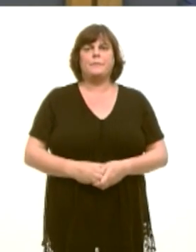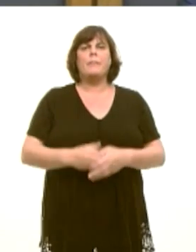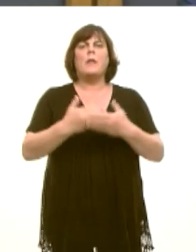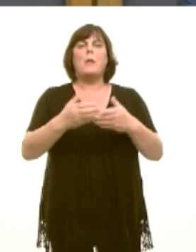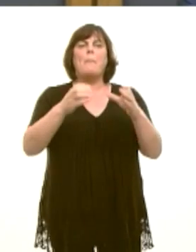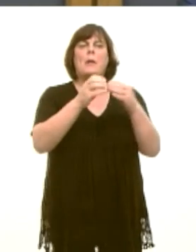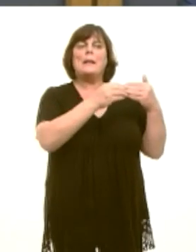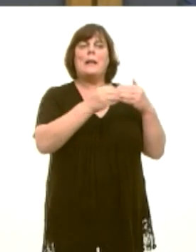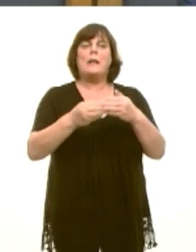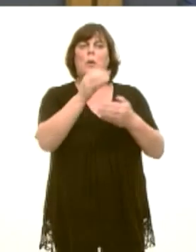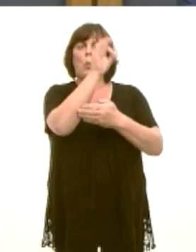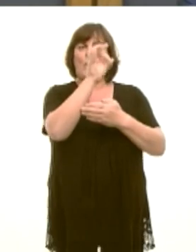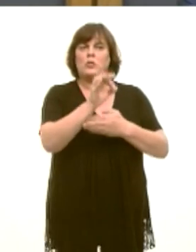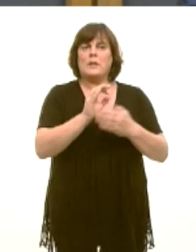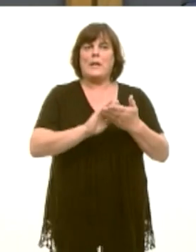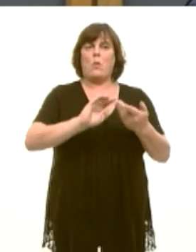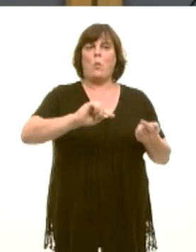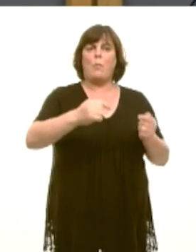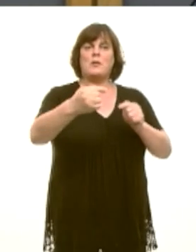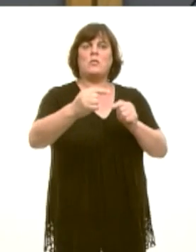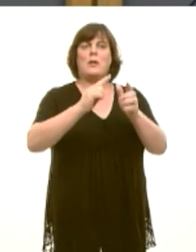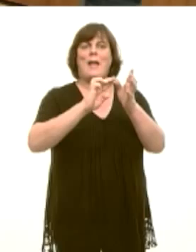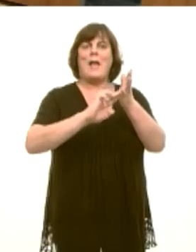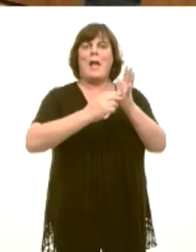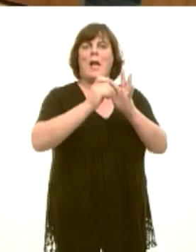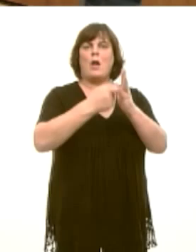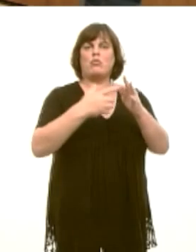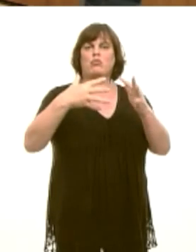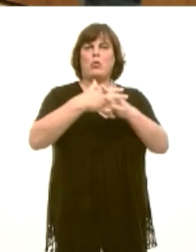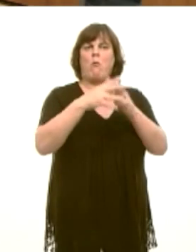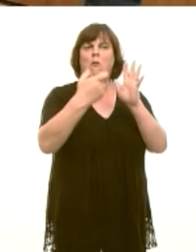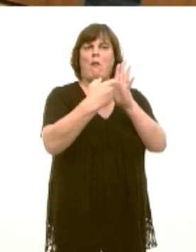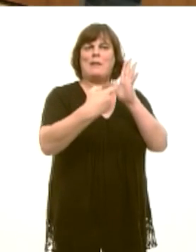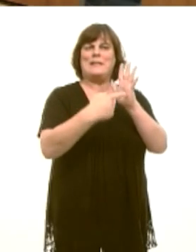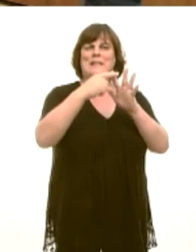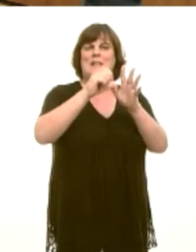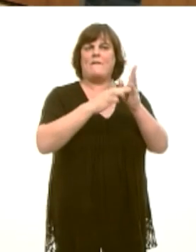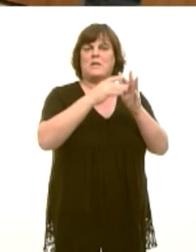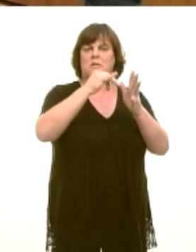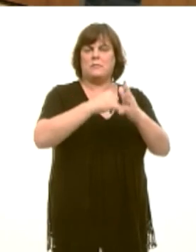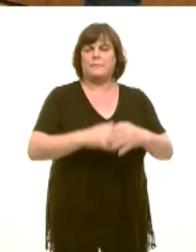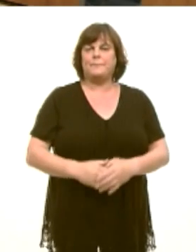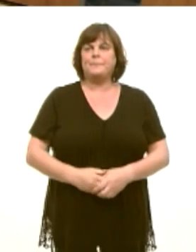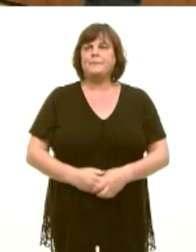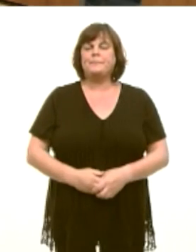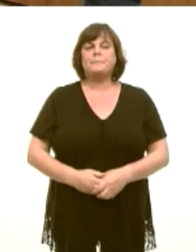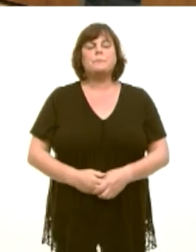and first this afternoon, the leader of the opposition, Andrew R. T. Davies. Andrew R.T. Davies: Thank you, Presiding Officer. First Minister, there was good news today